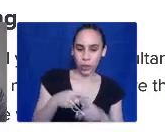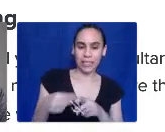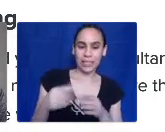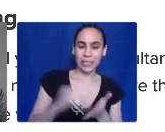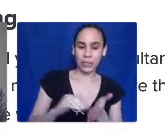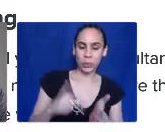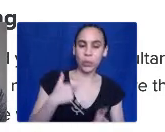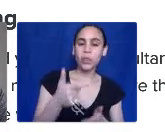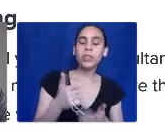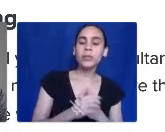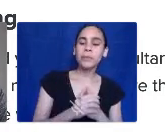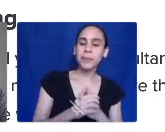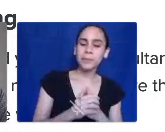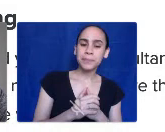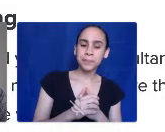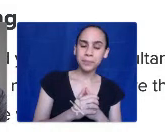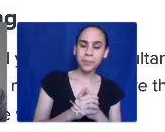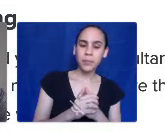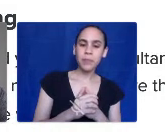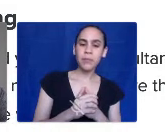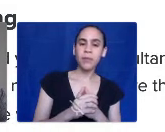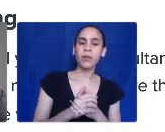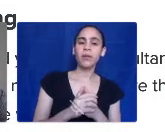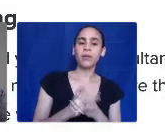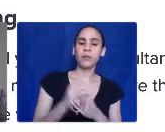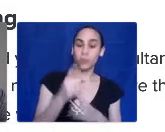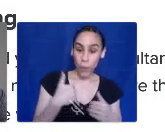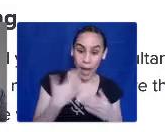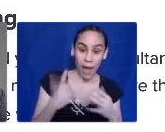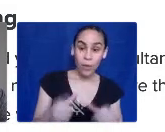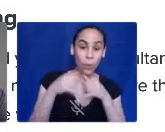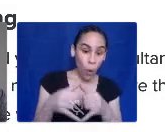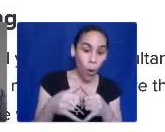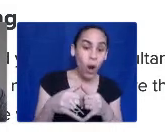is another bullet you can talk about um so that's you got an award um you're highlighted